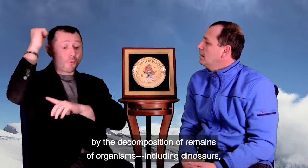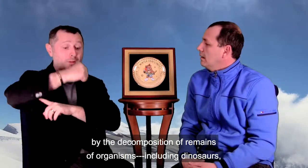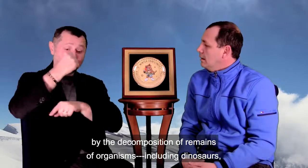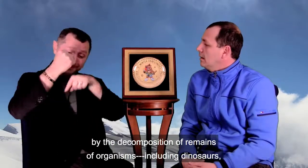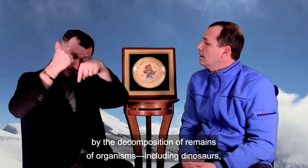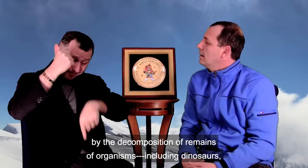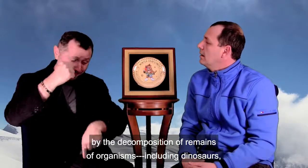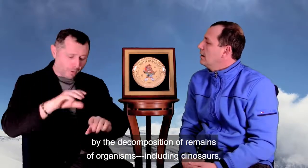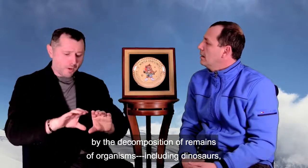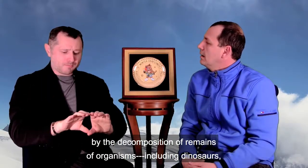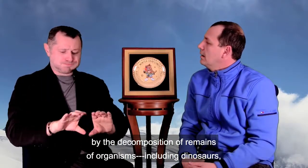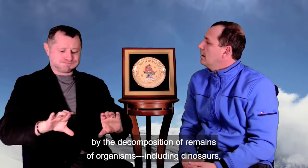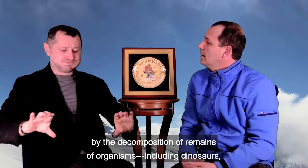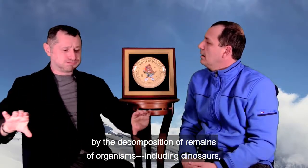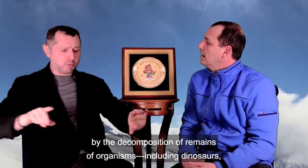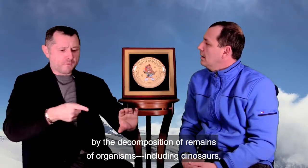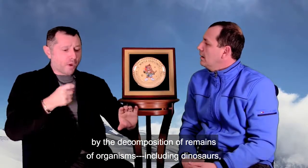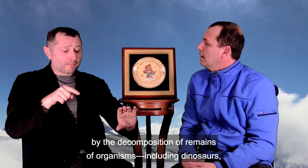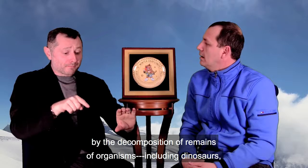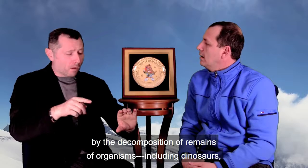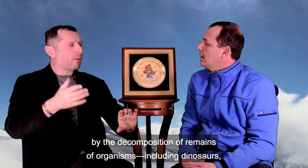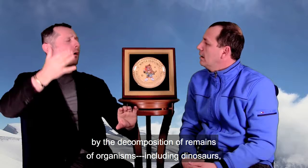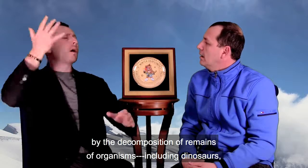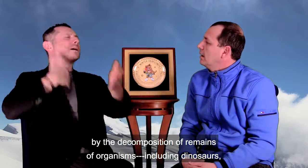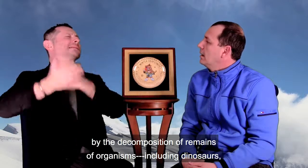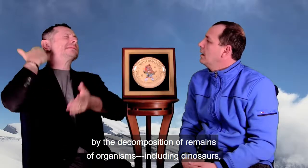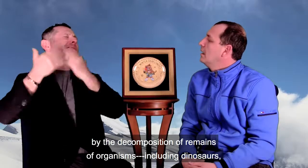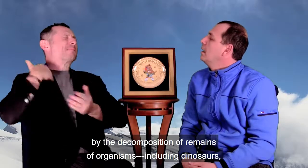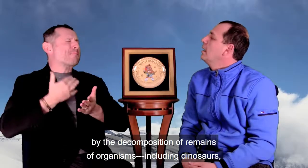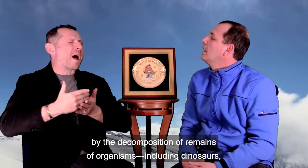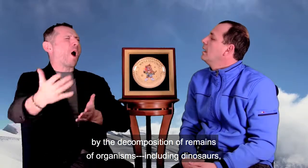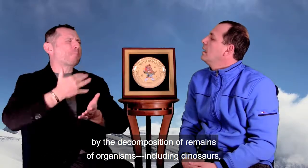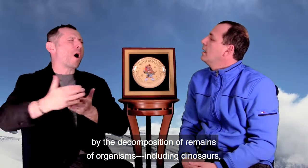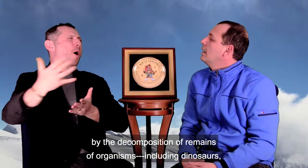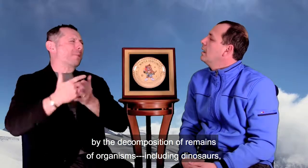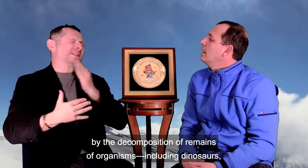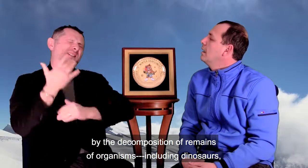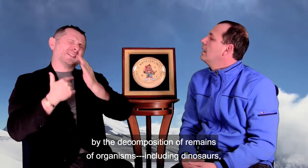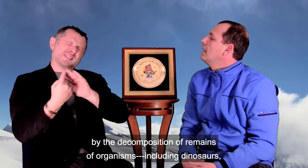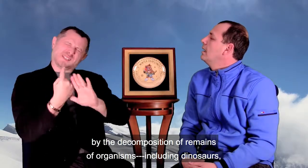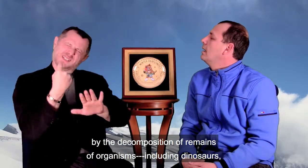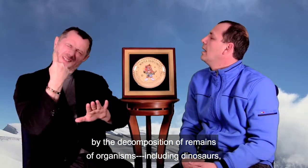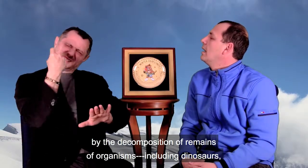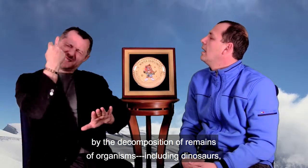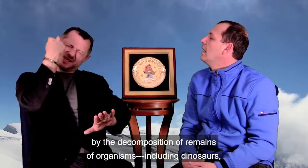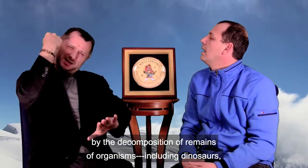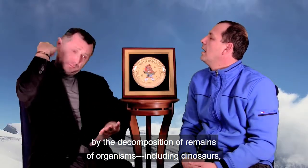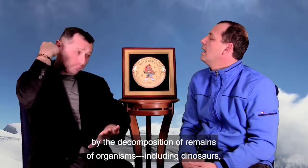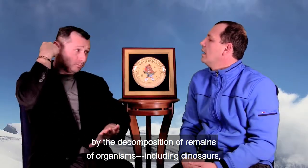by the decomposition of remains of organisms---including dinosaurs,